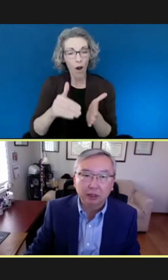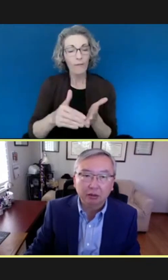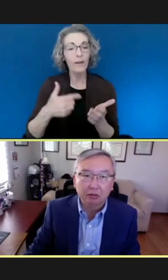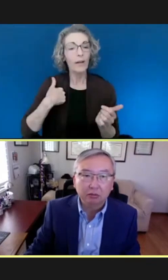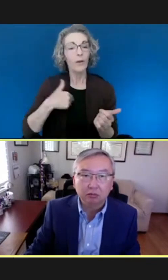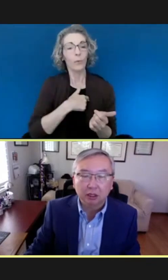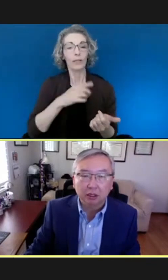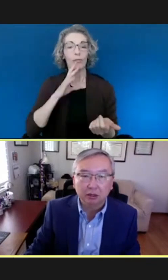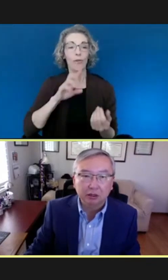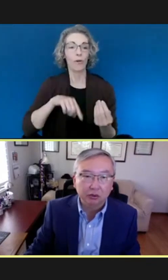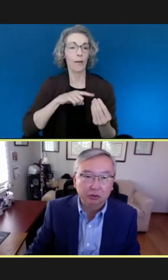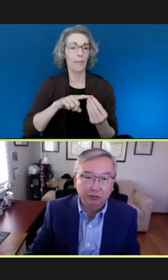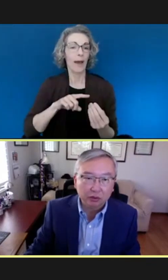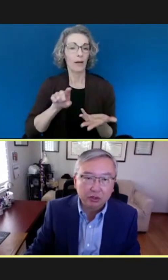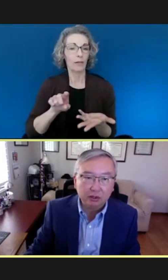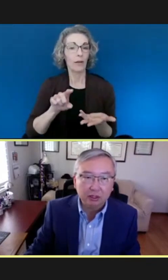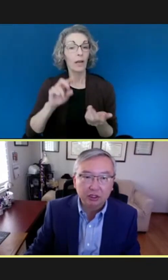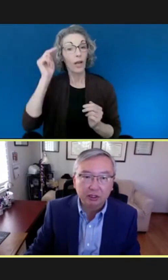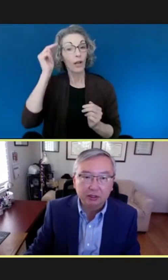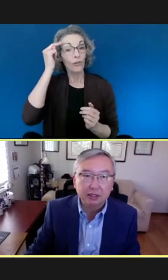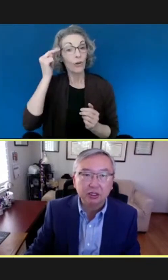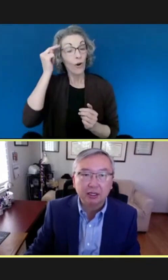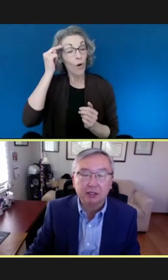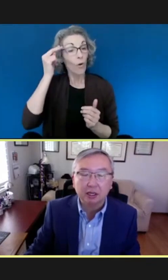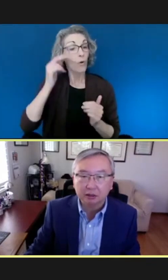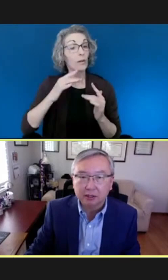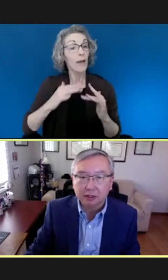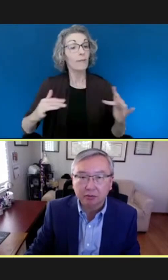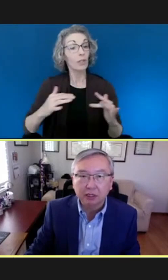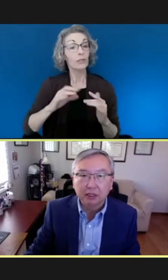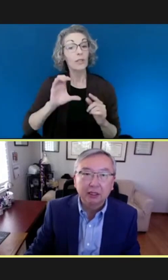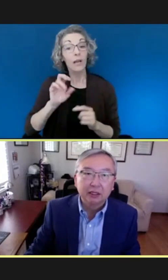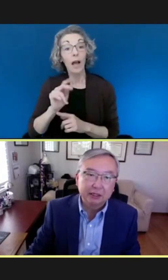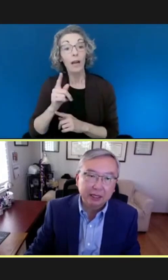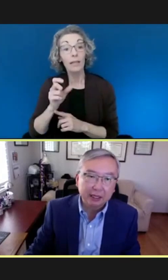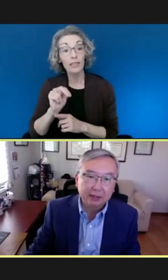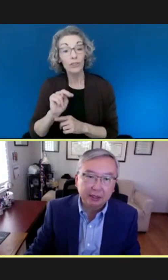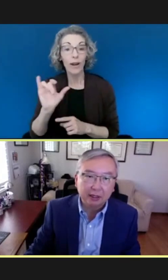the neurodiverse conditions such as autism, dyslexia,